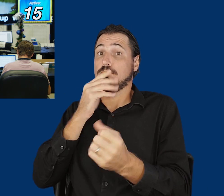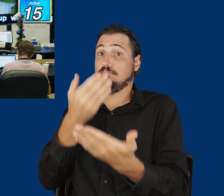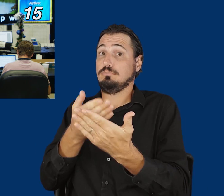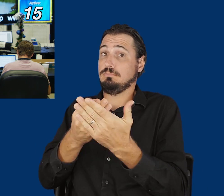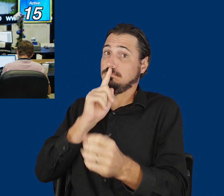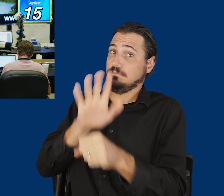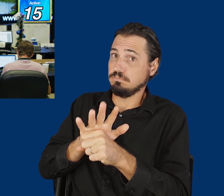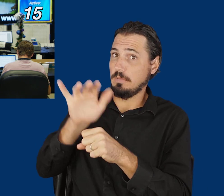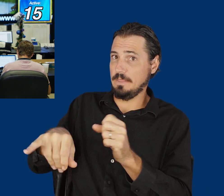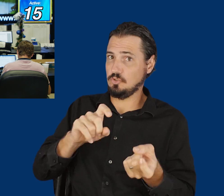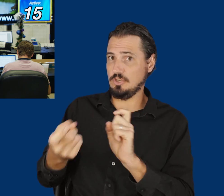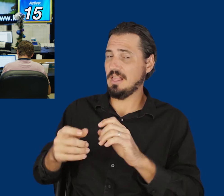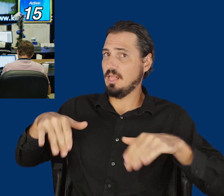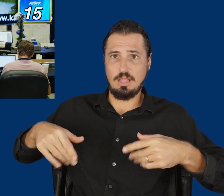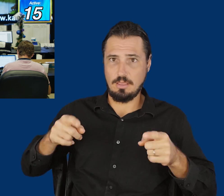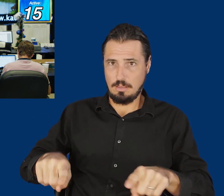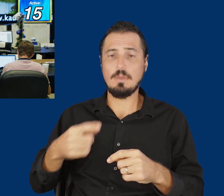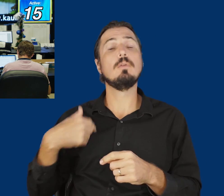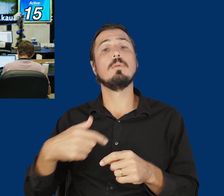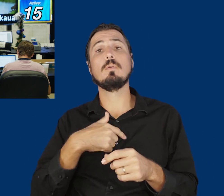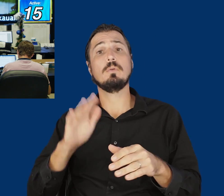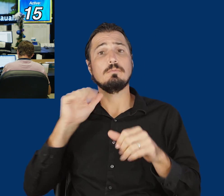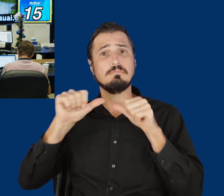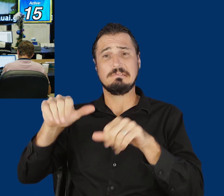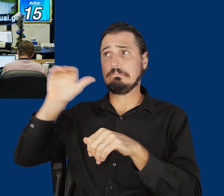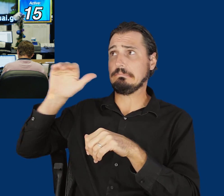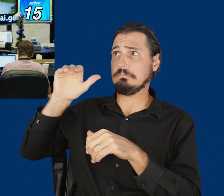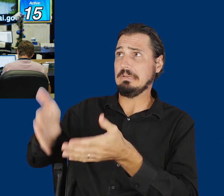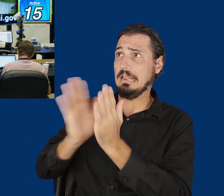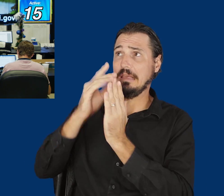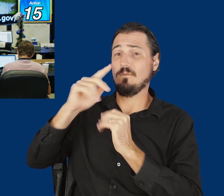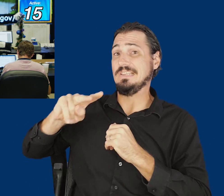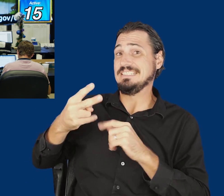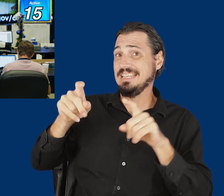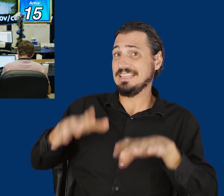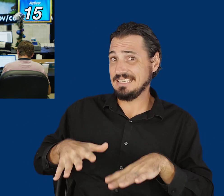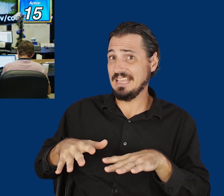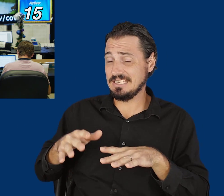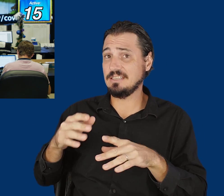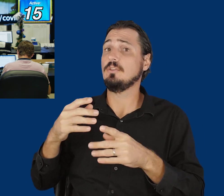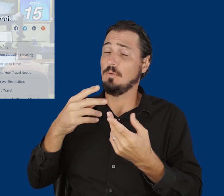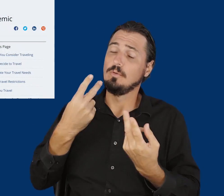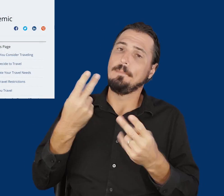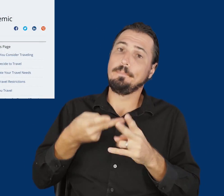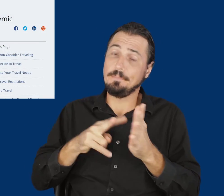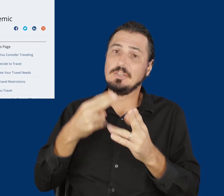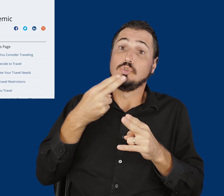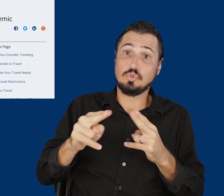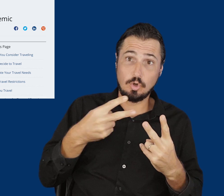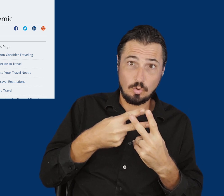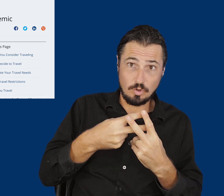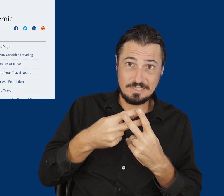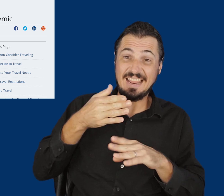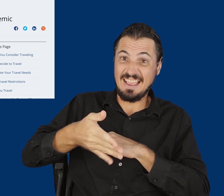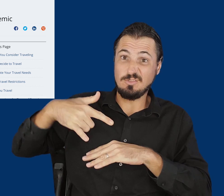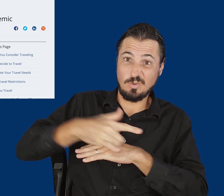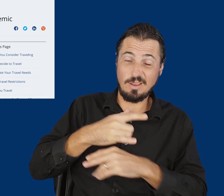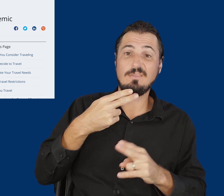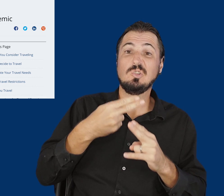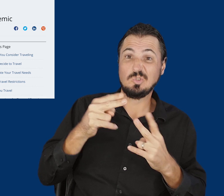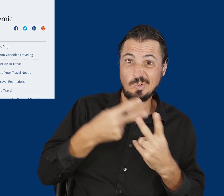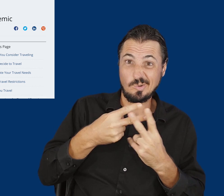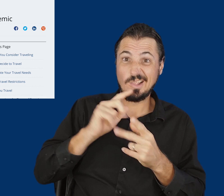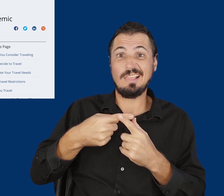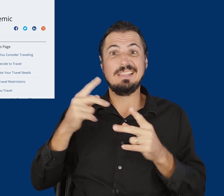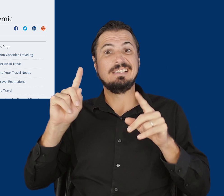We continue to lobby for a mandatory post-travel testing program with a shorter quarantine period. This model is consistent with CDC travel guidelines, which discourages travel overall.